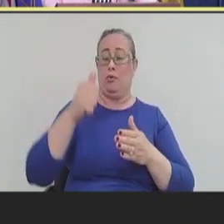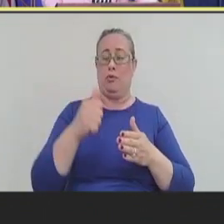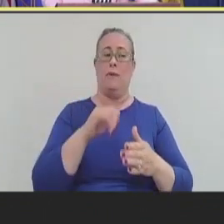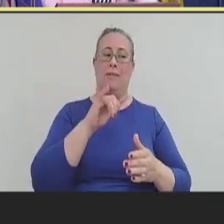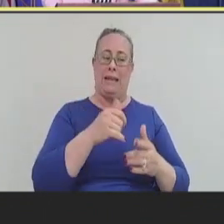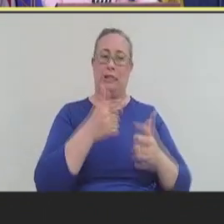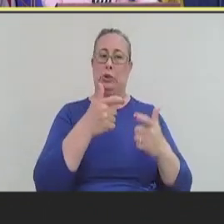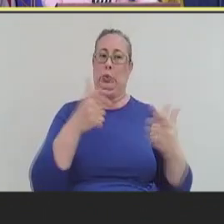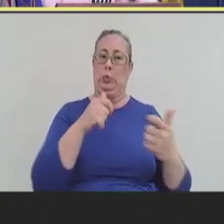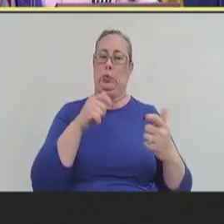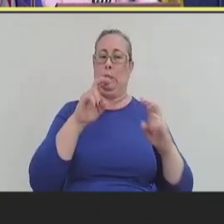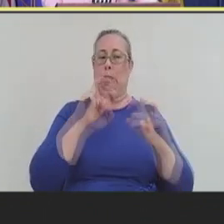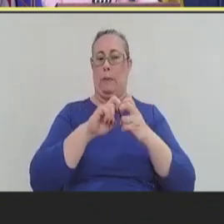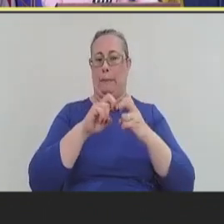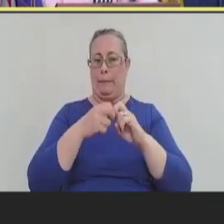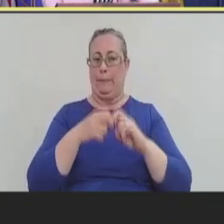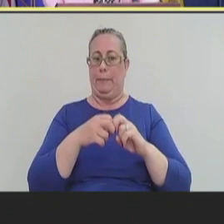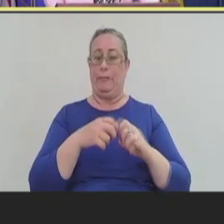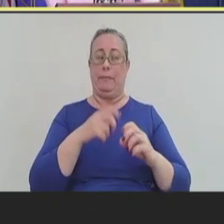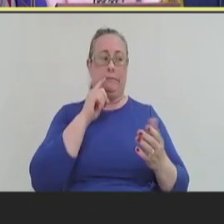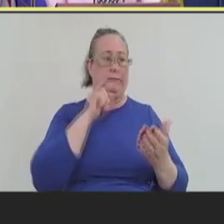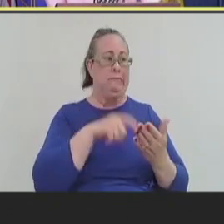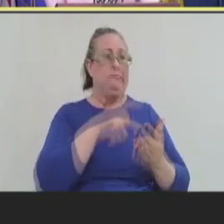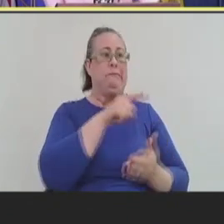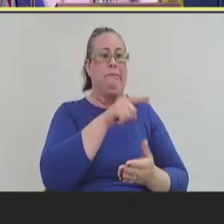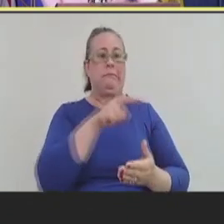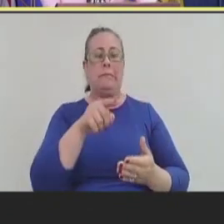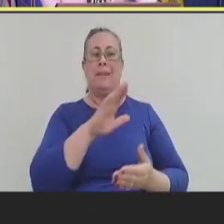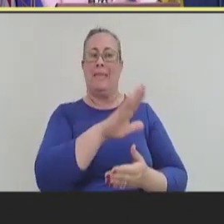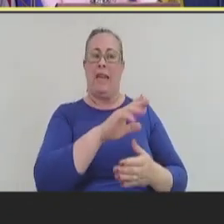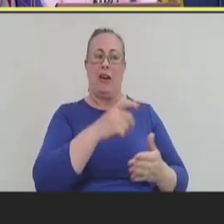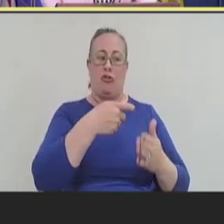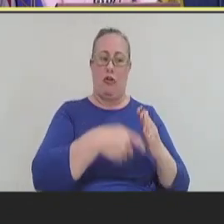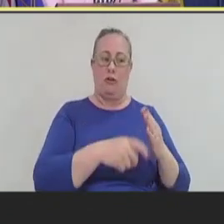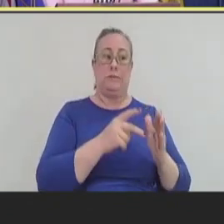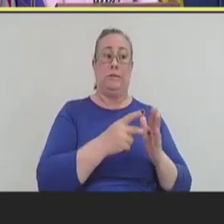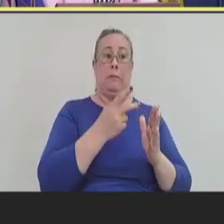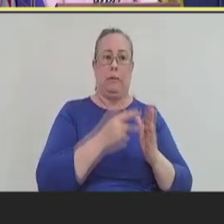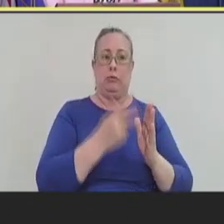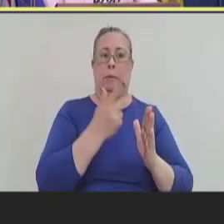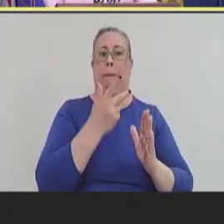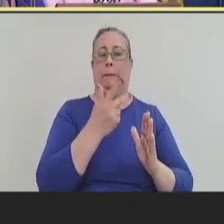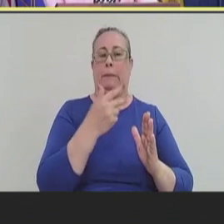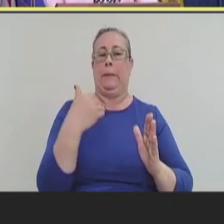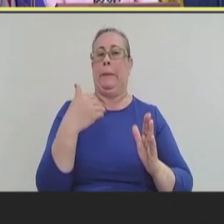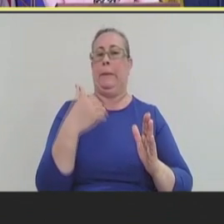now is that their costs have doubled and quadrupled over the last several years.